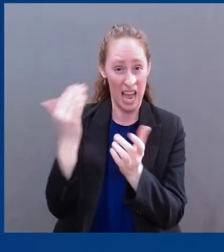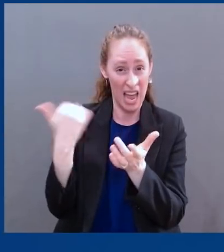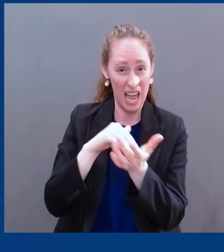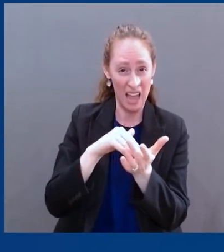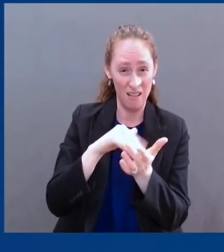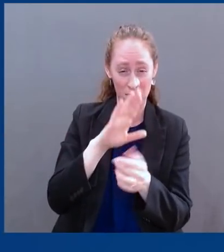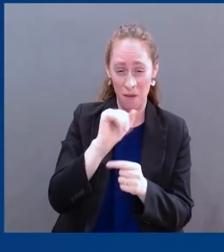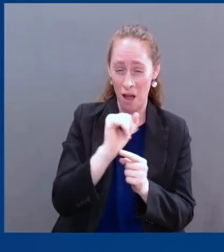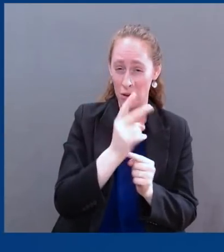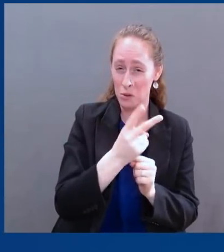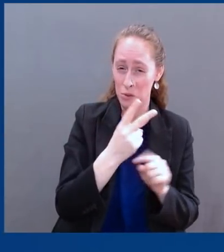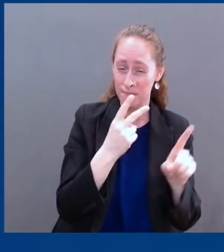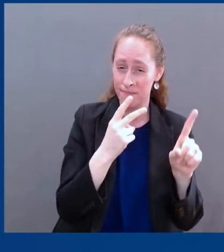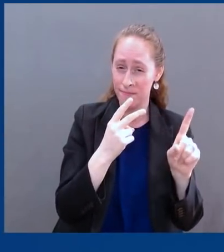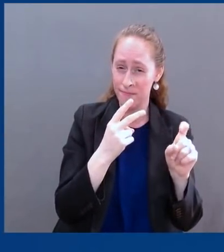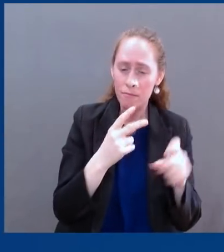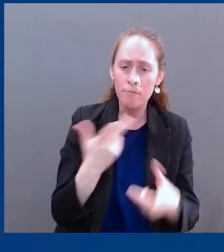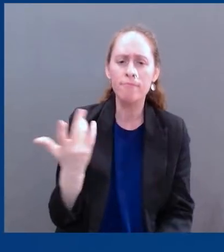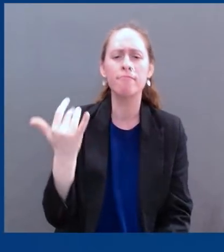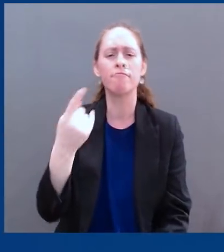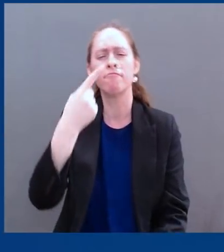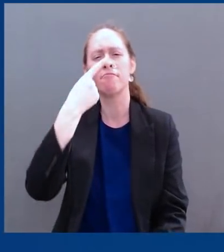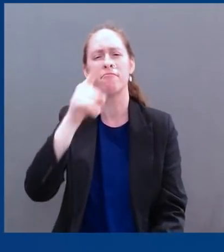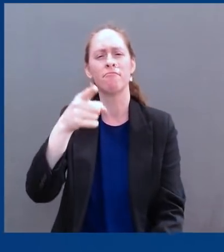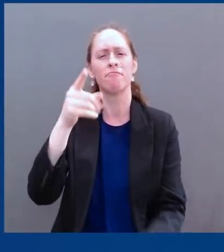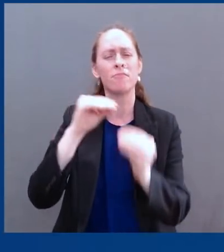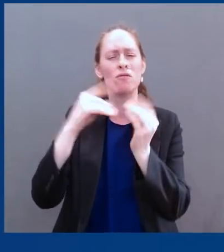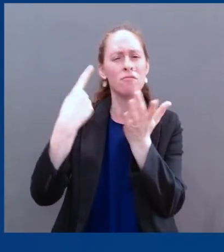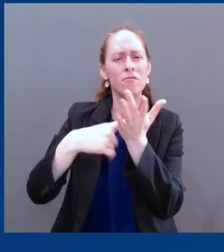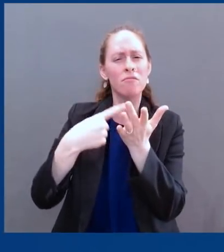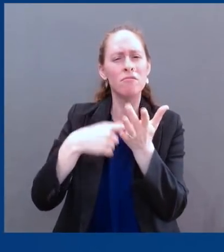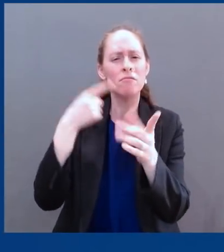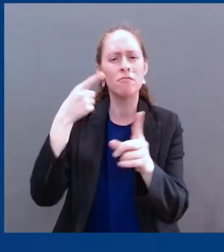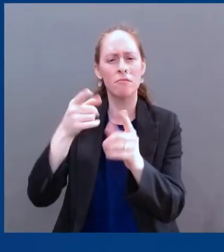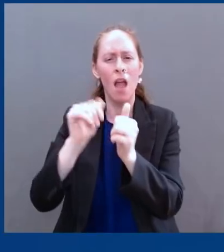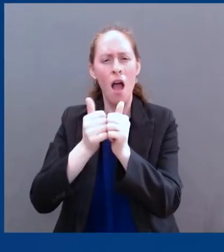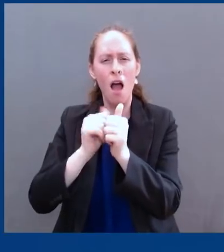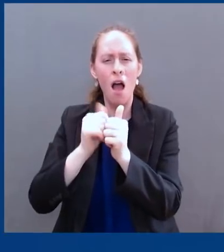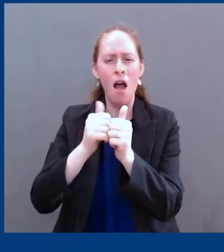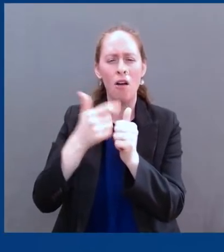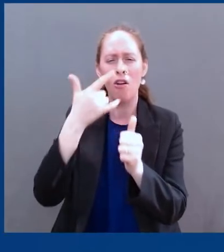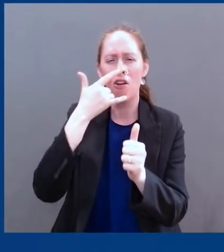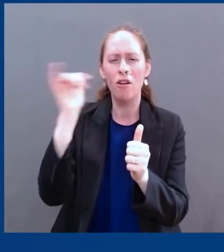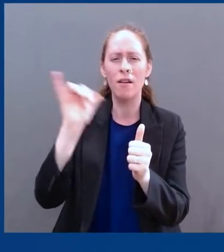in terms of restrictions like masks? You know, to move from low to medium to high, is it --